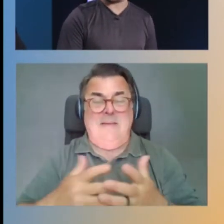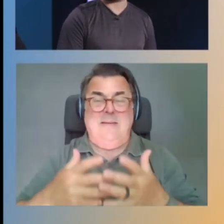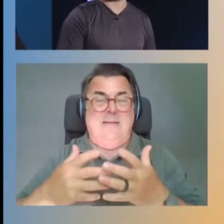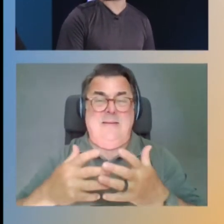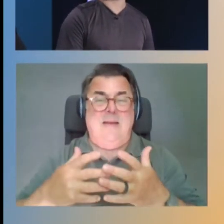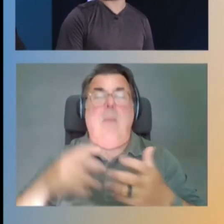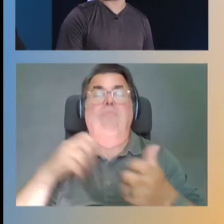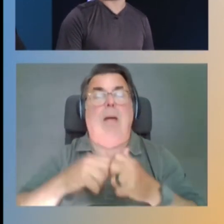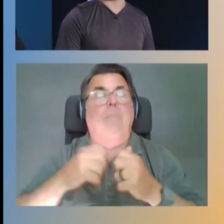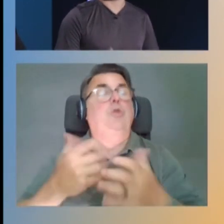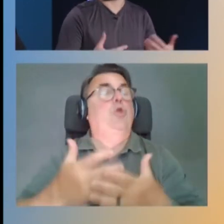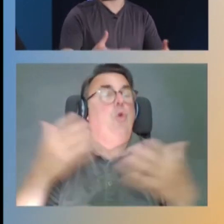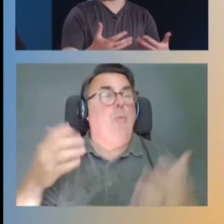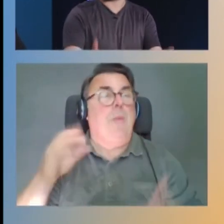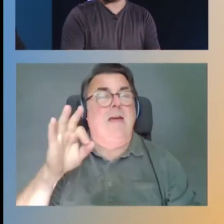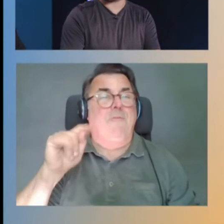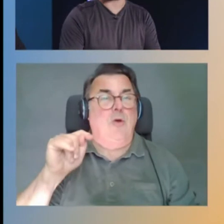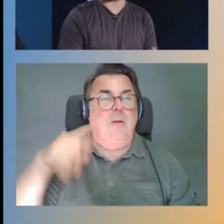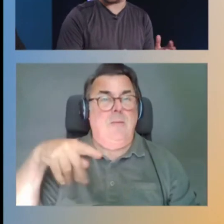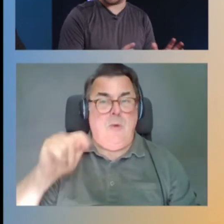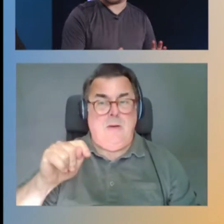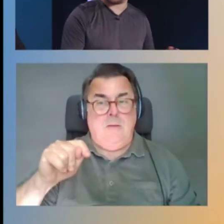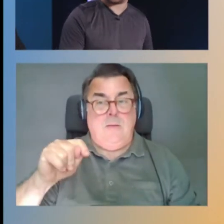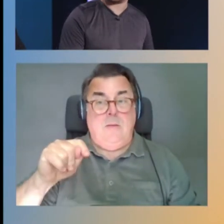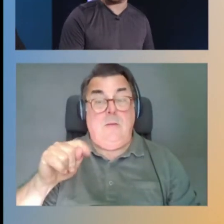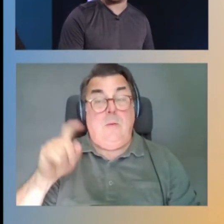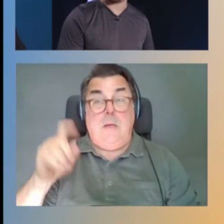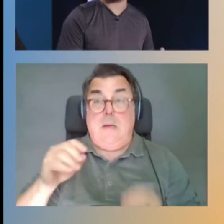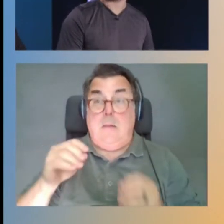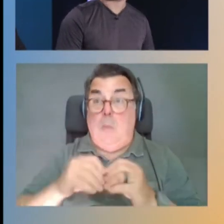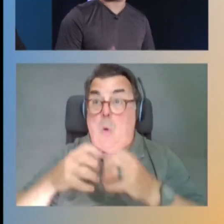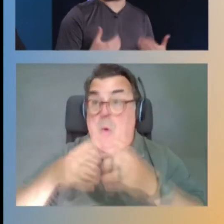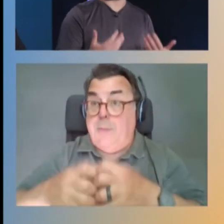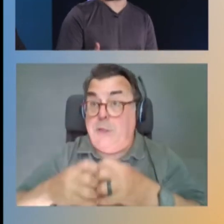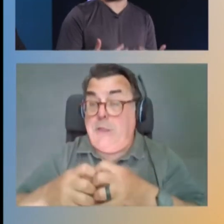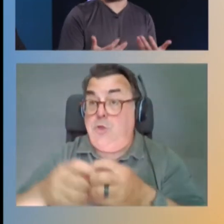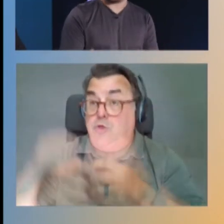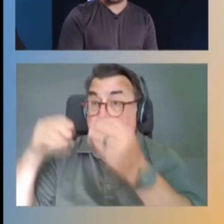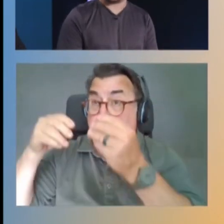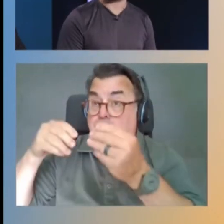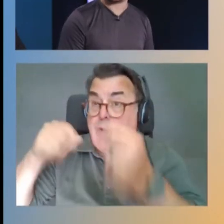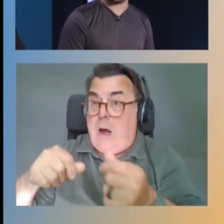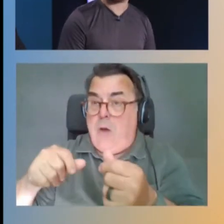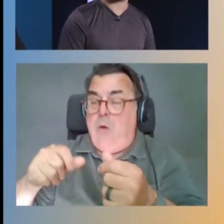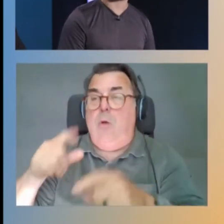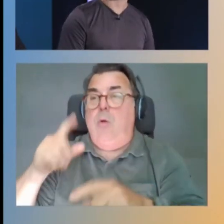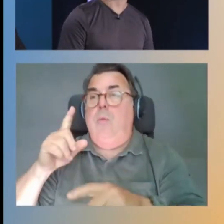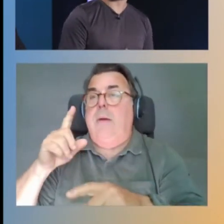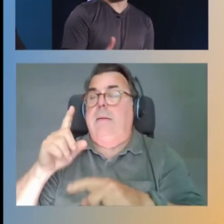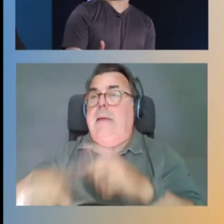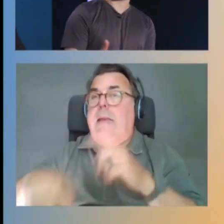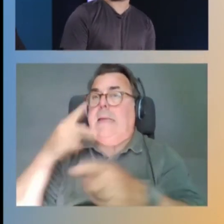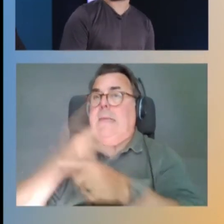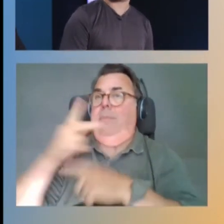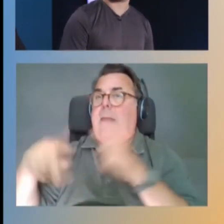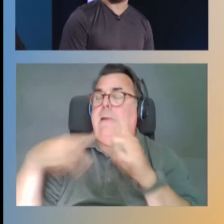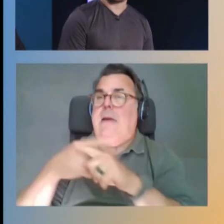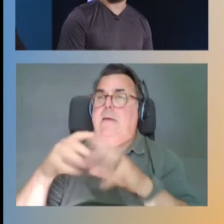Either we need more machines in order to fit the model or we cannot fit a larger batch size. So let's see what we can do.